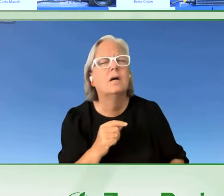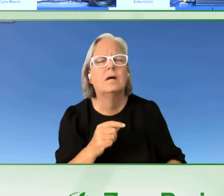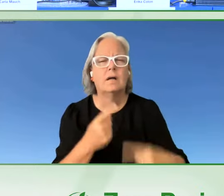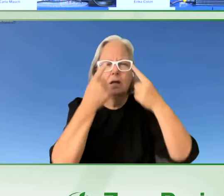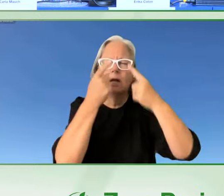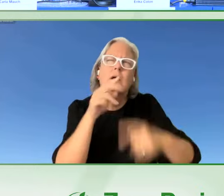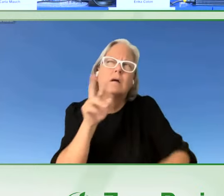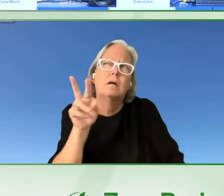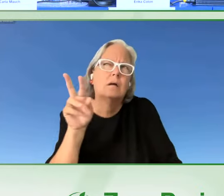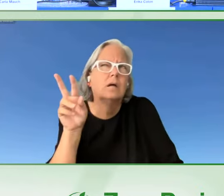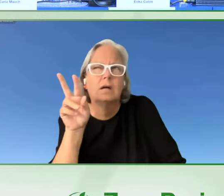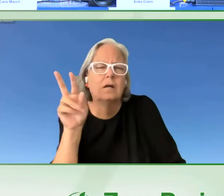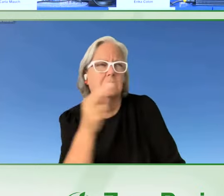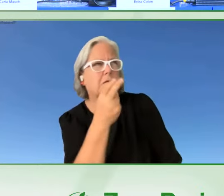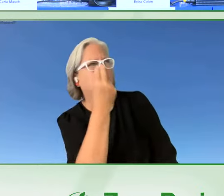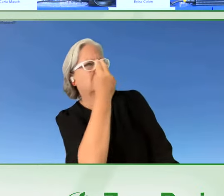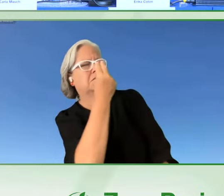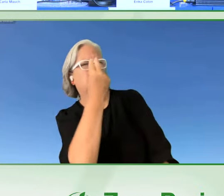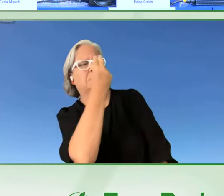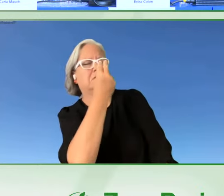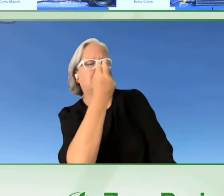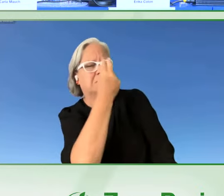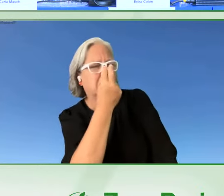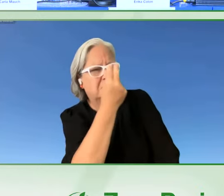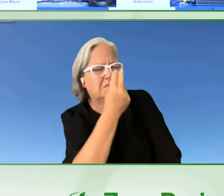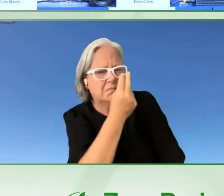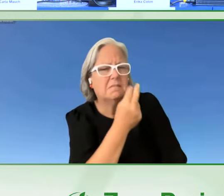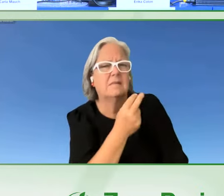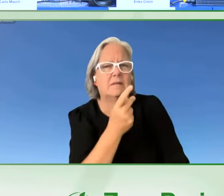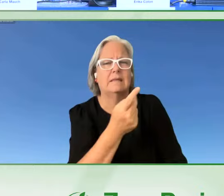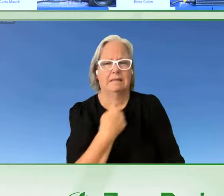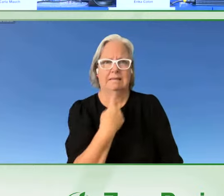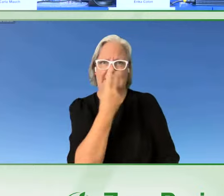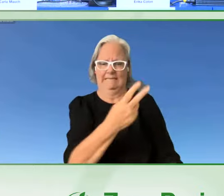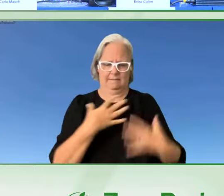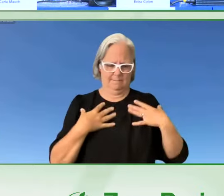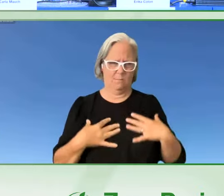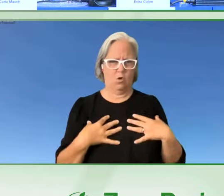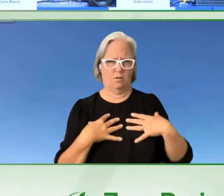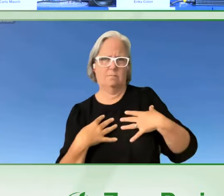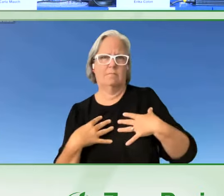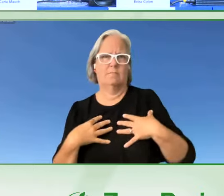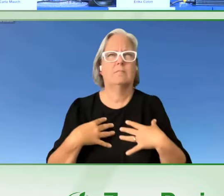(Video plays) SPEAKER: Imagine a world where diversity,